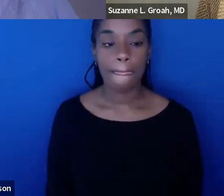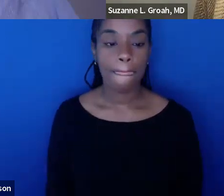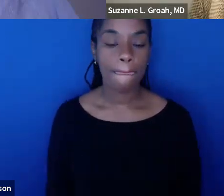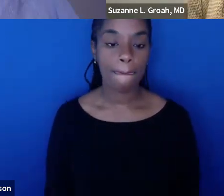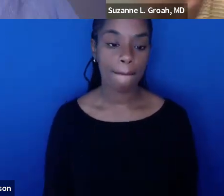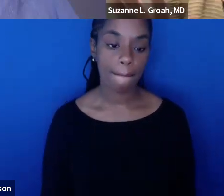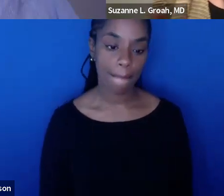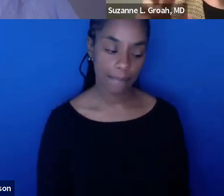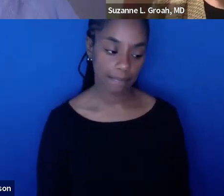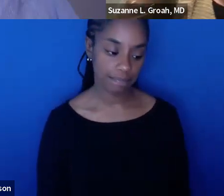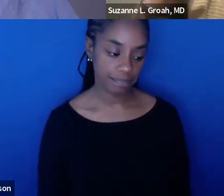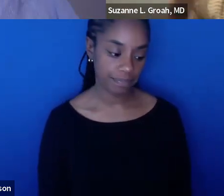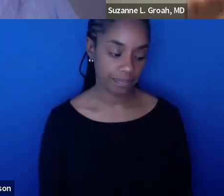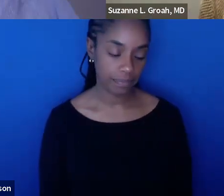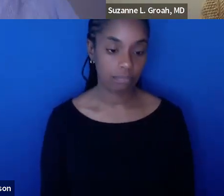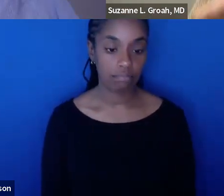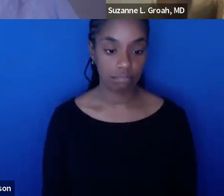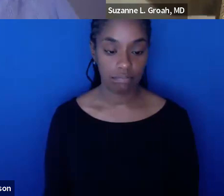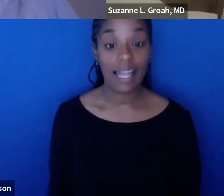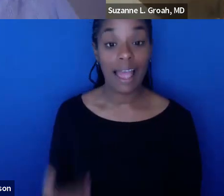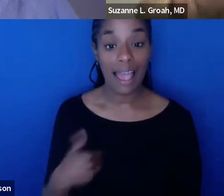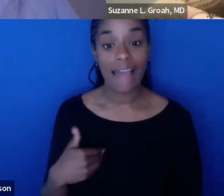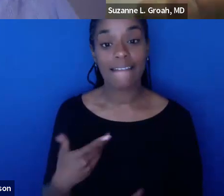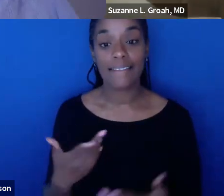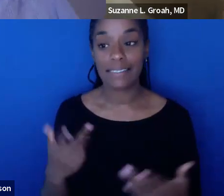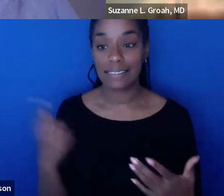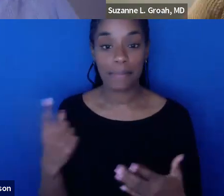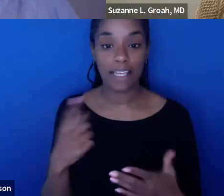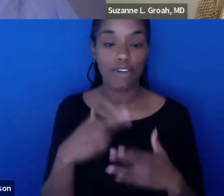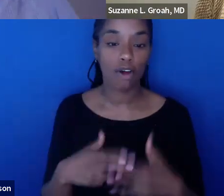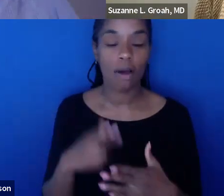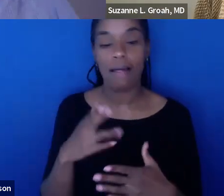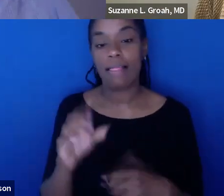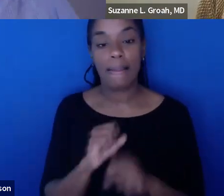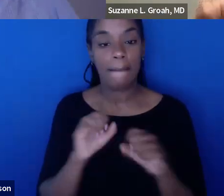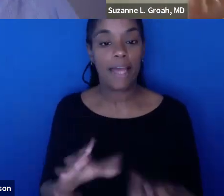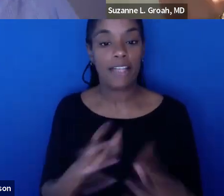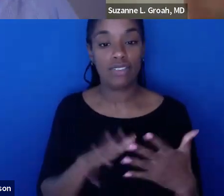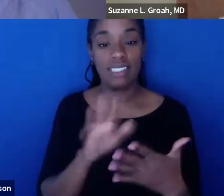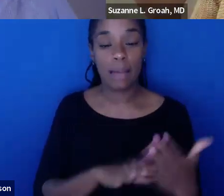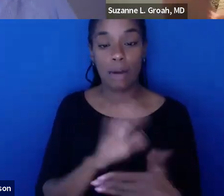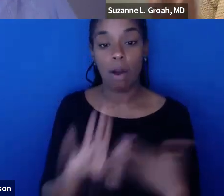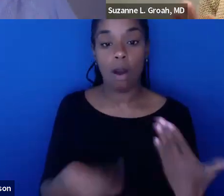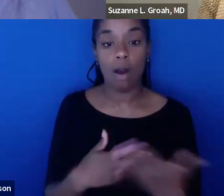I have a table in my research that I call the magic table. I take all these urinary tract infection guidelines and I put them all